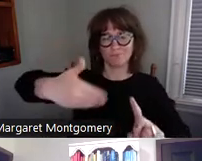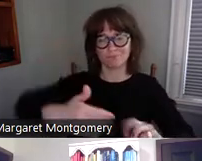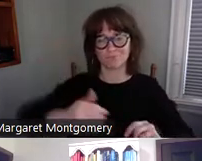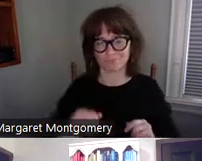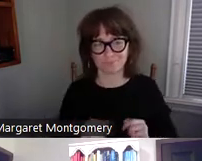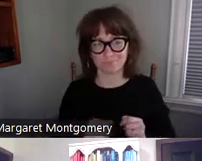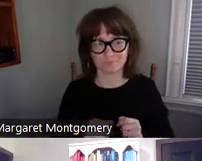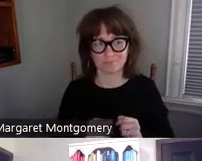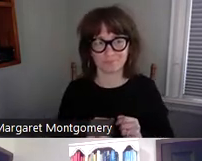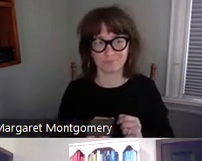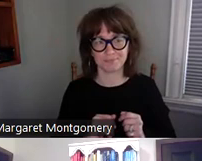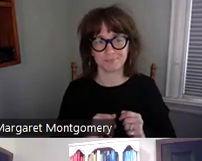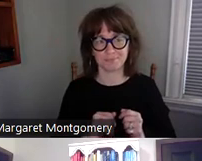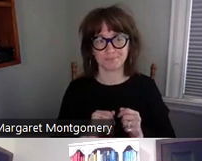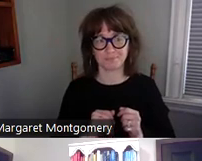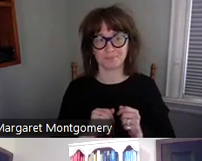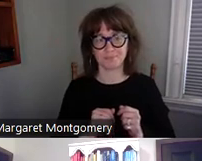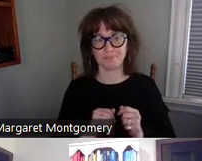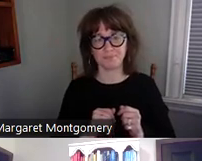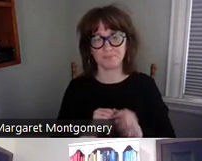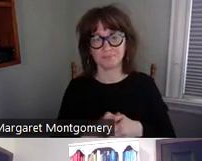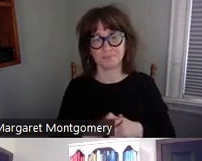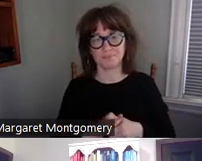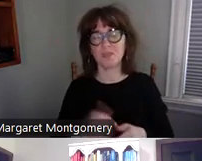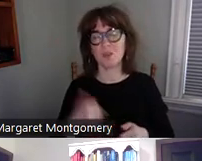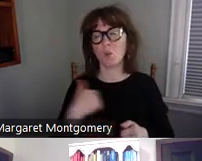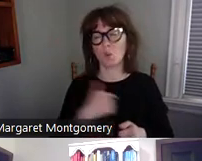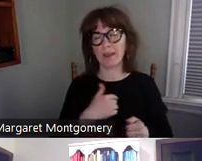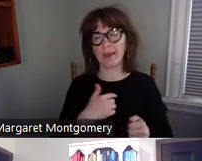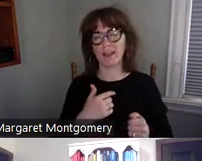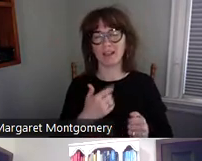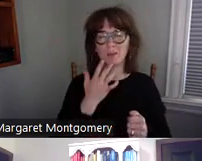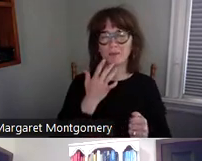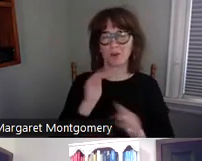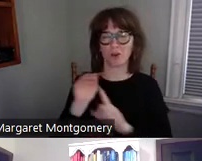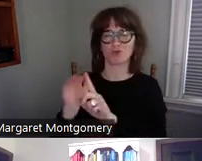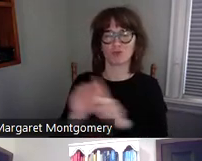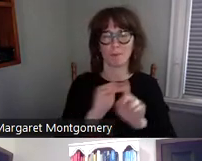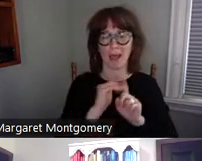12:07:39 But we kind of like to remind everyone that this is a fundamental webinar.